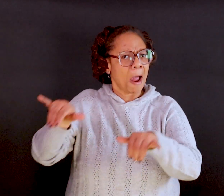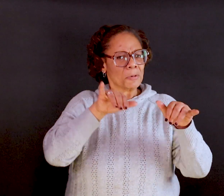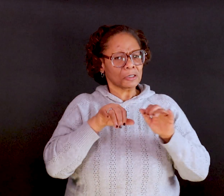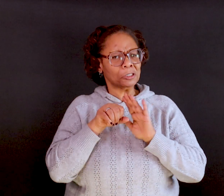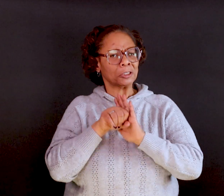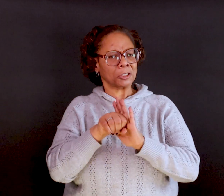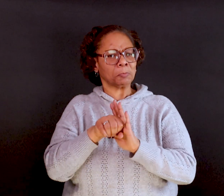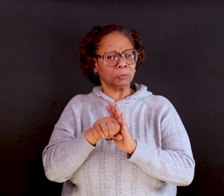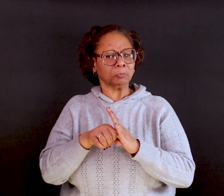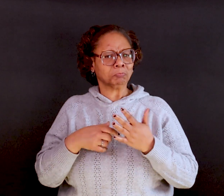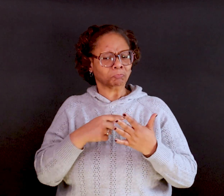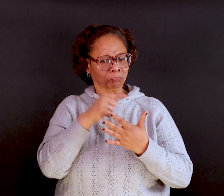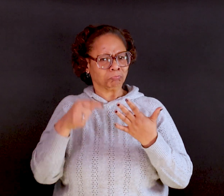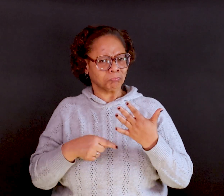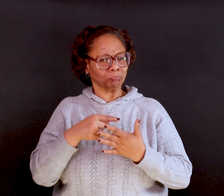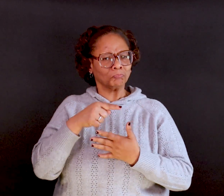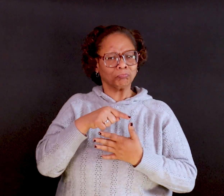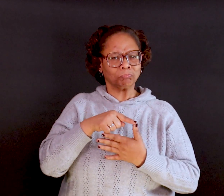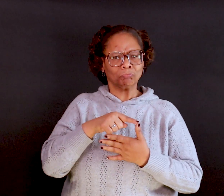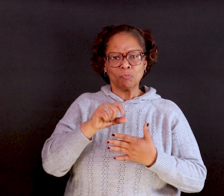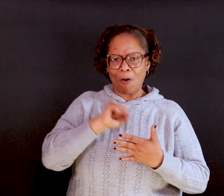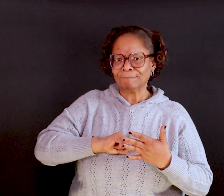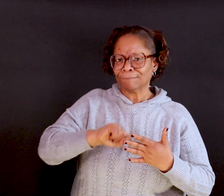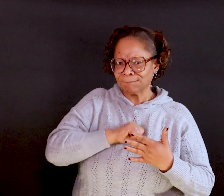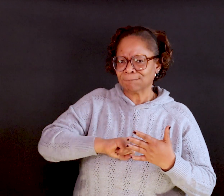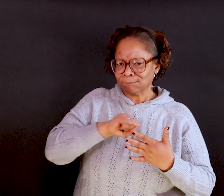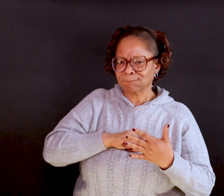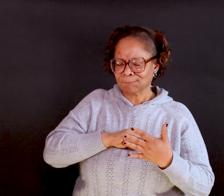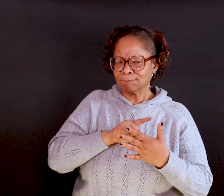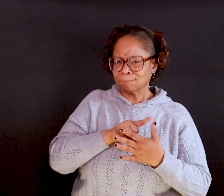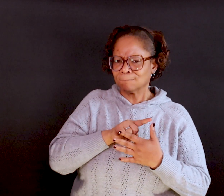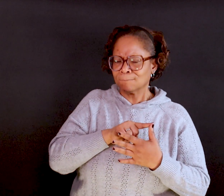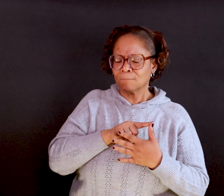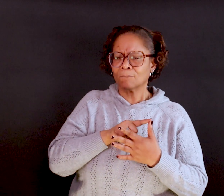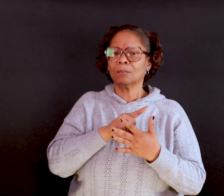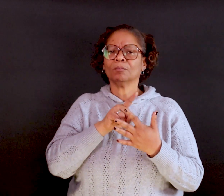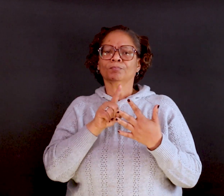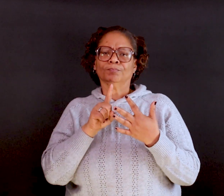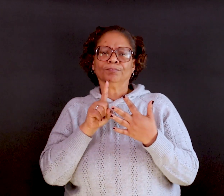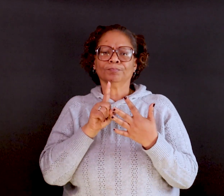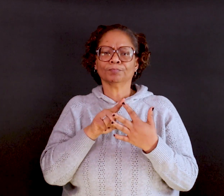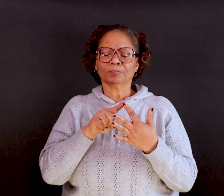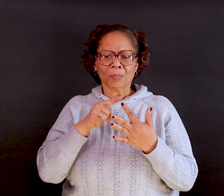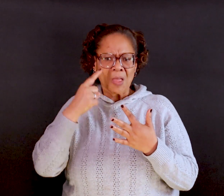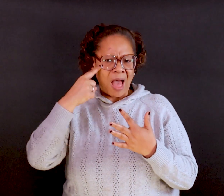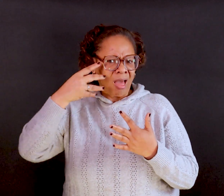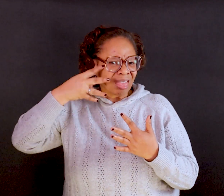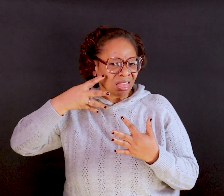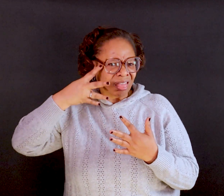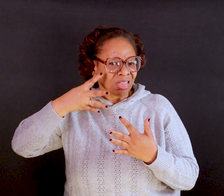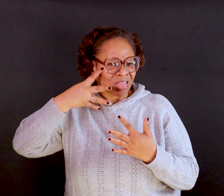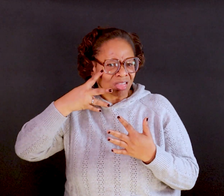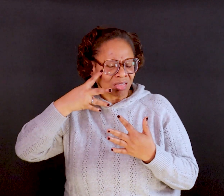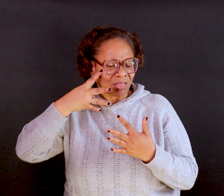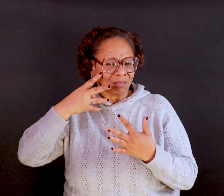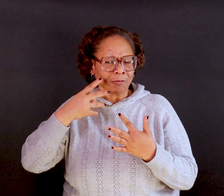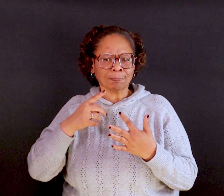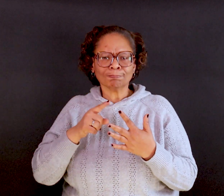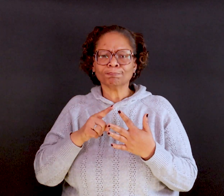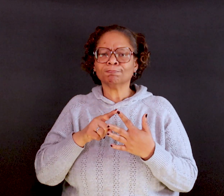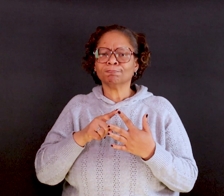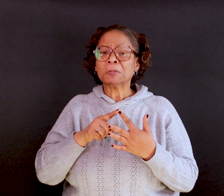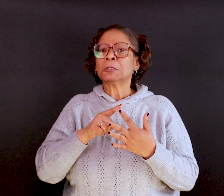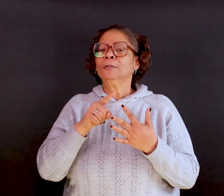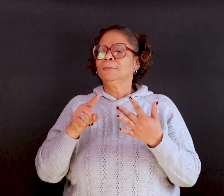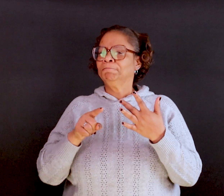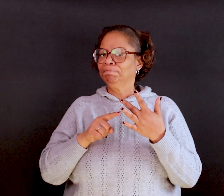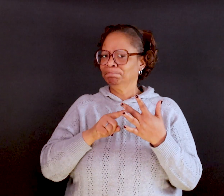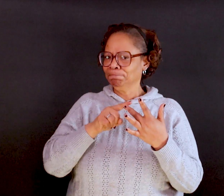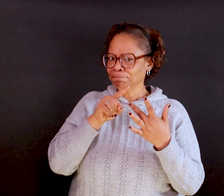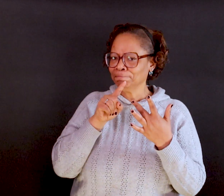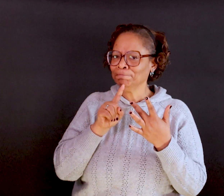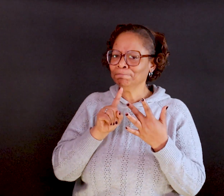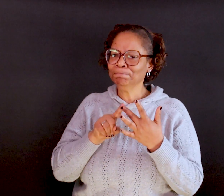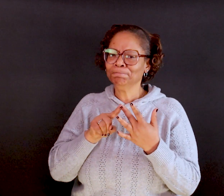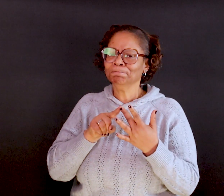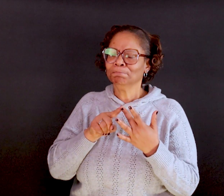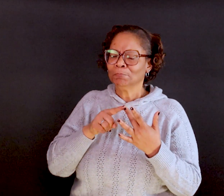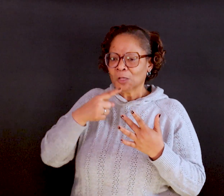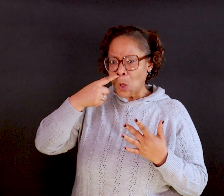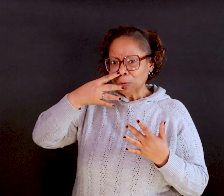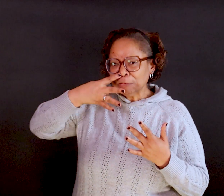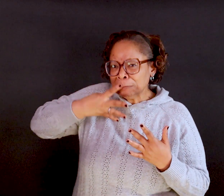Common symptoms include cough, watery eyes.